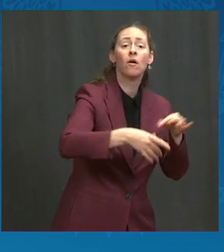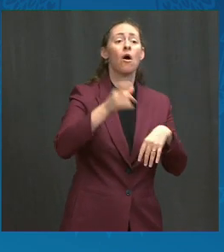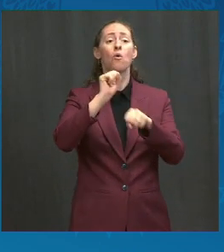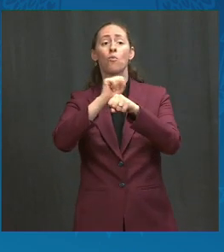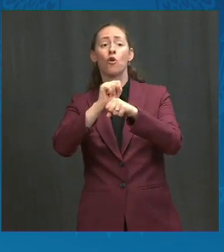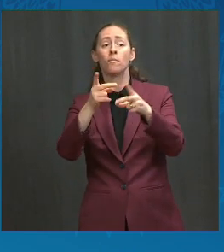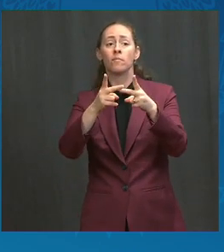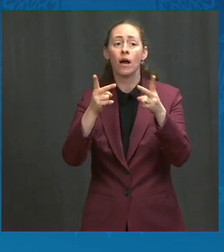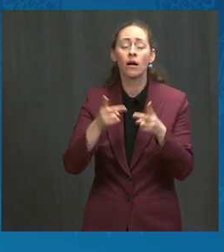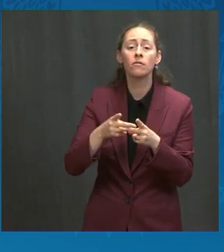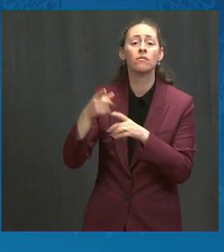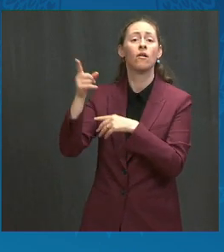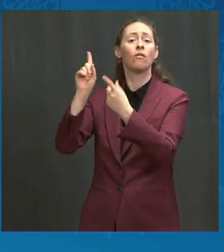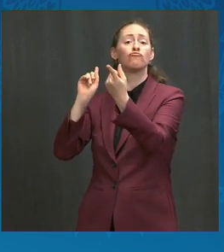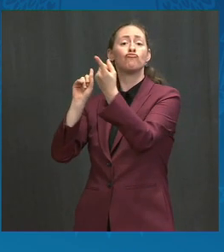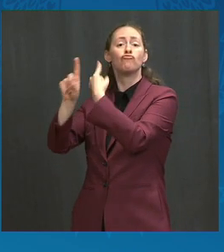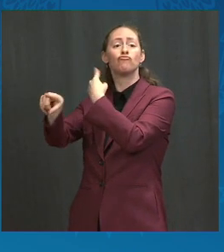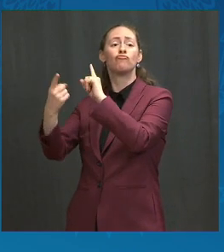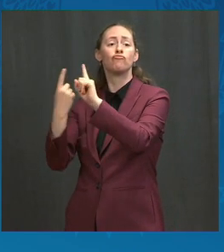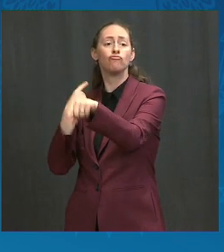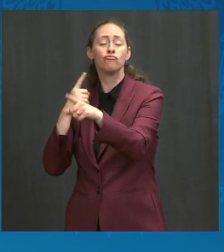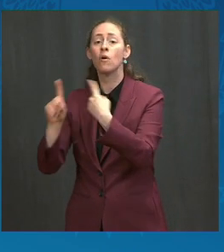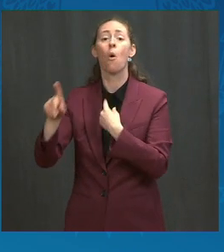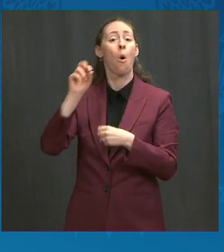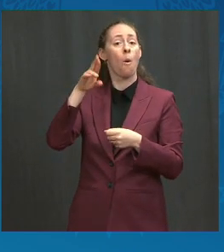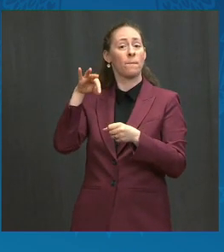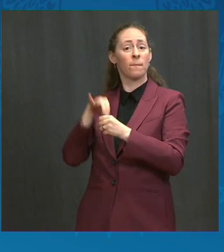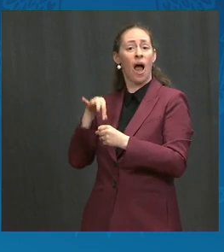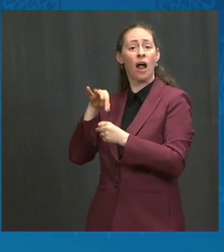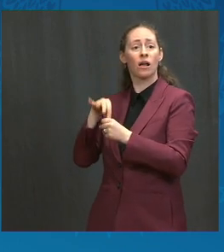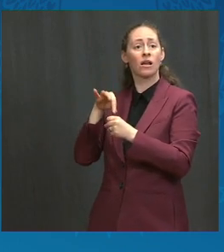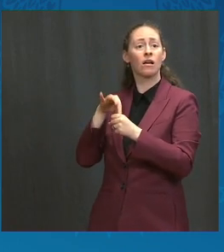or at the ballot box, democracy is more complete.